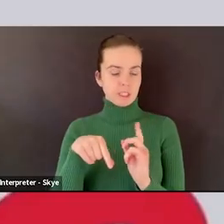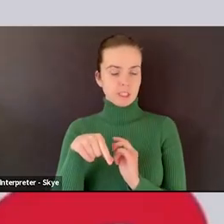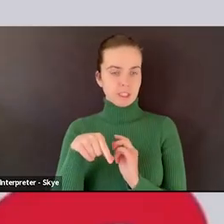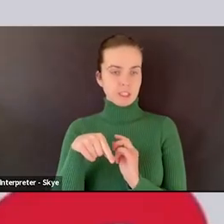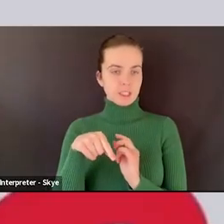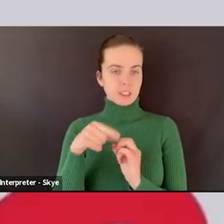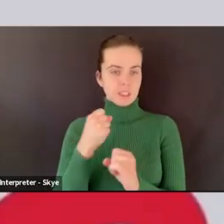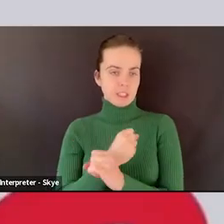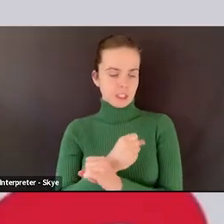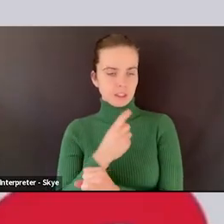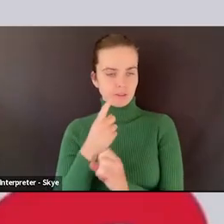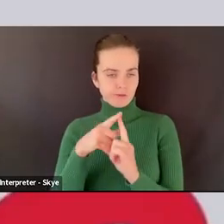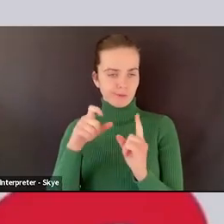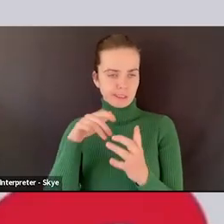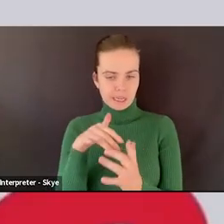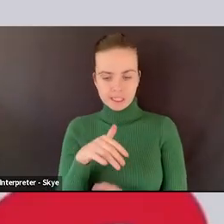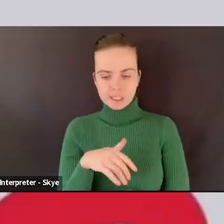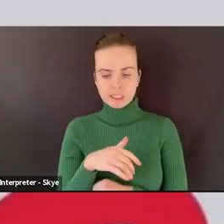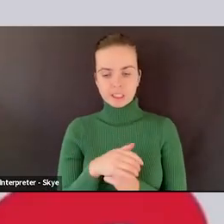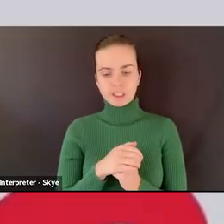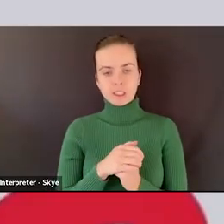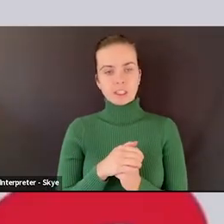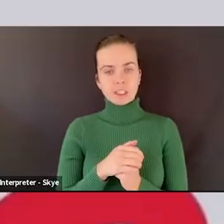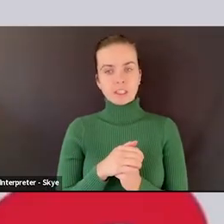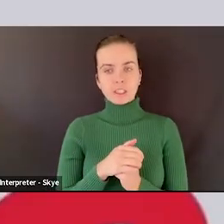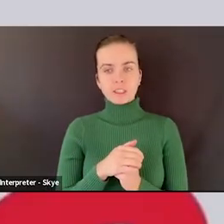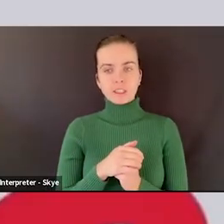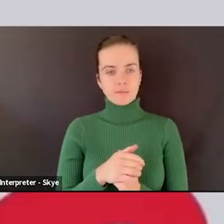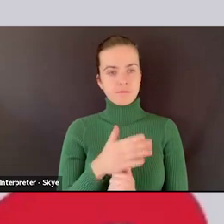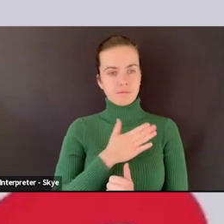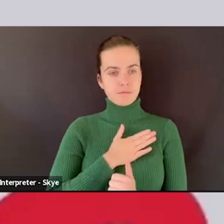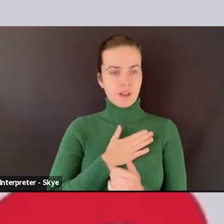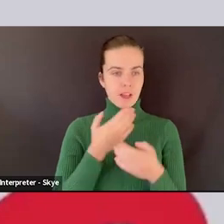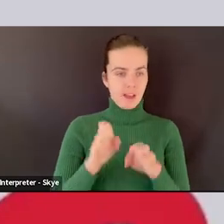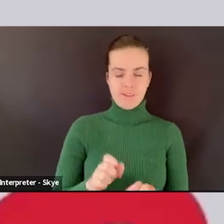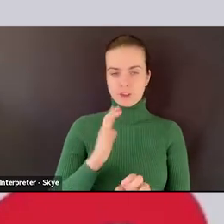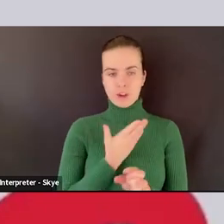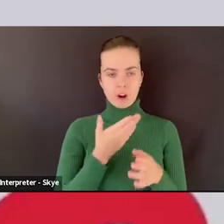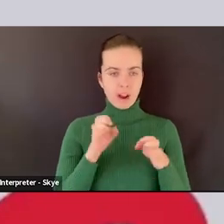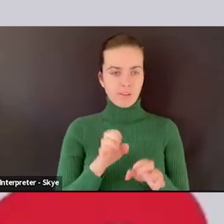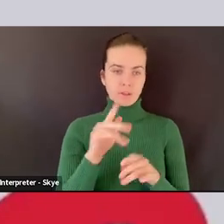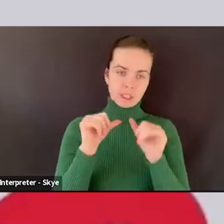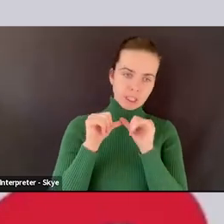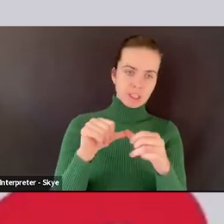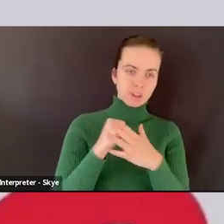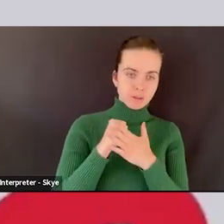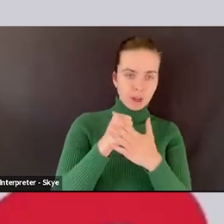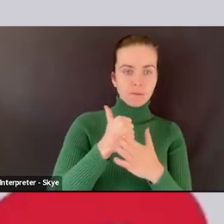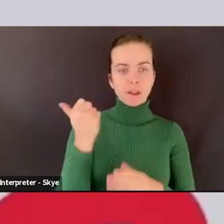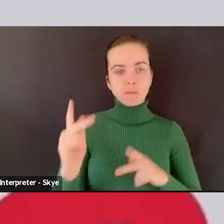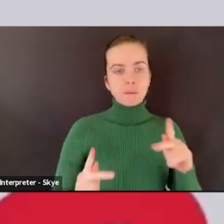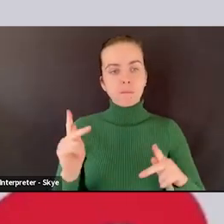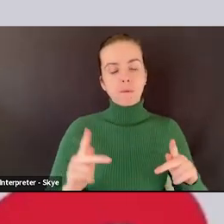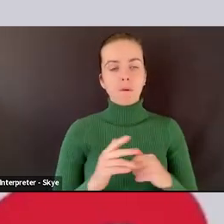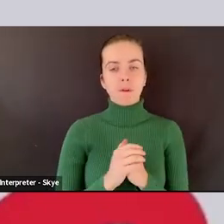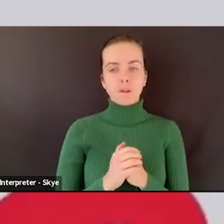Aaron just presented to you, that my efforts and that our efforts will continue to help others to